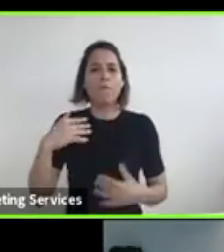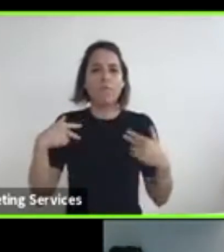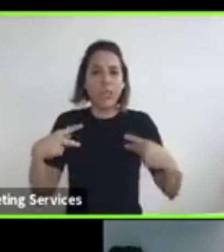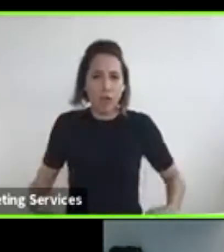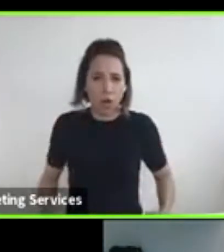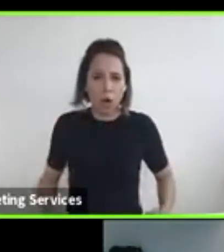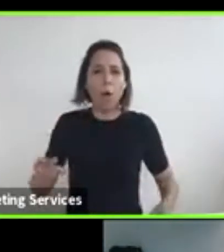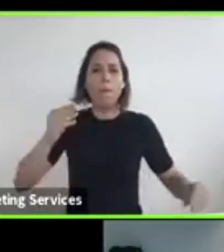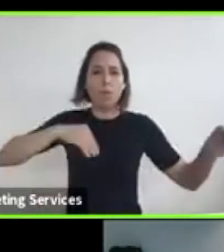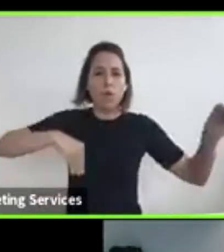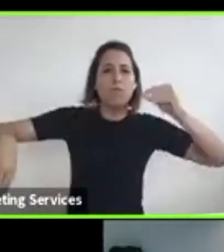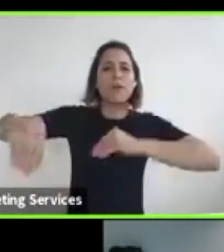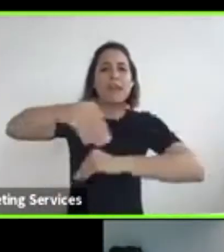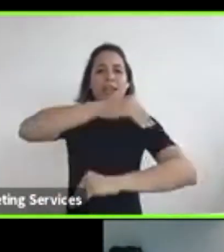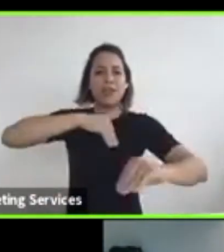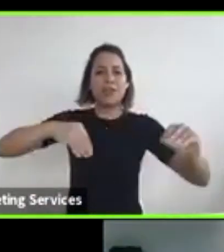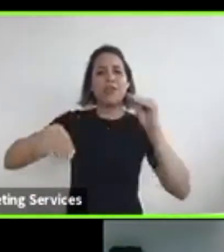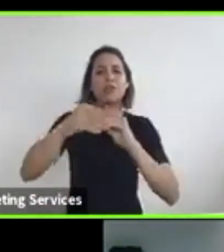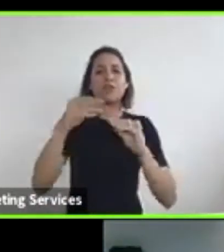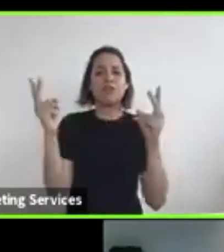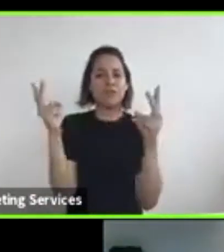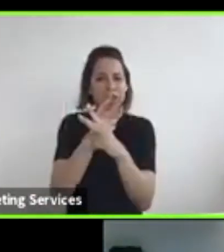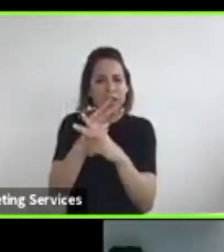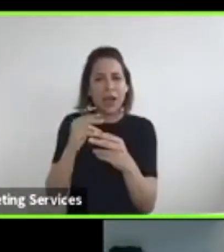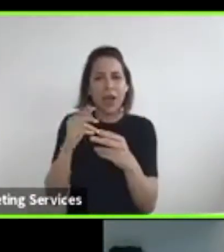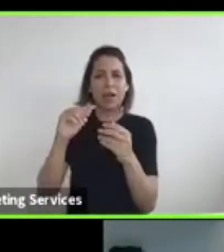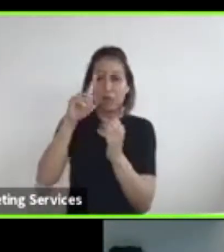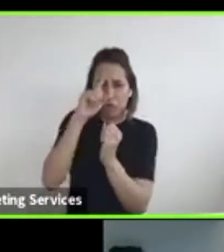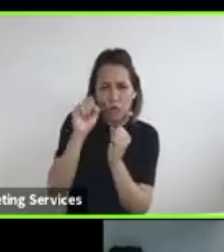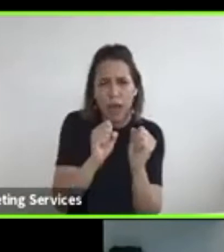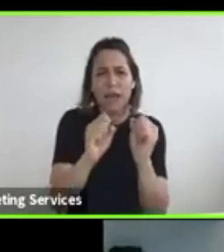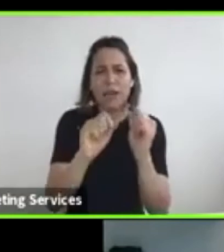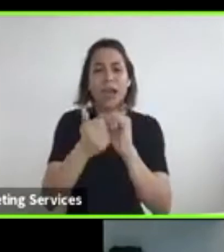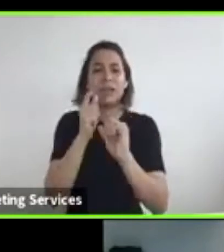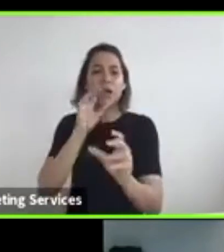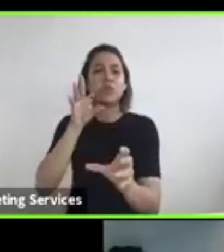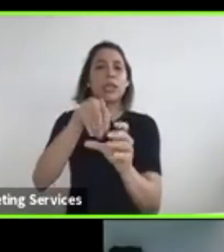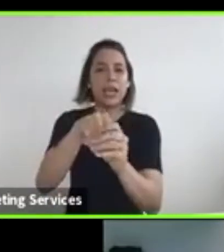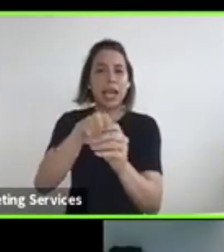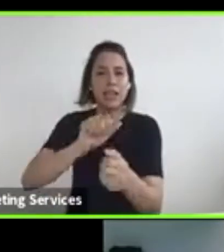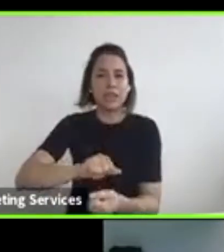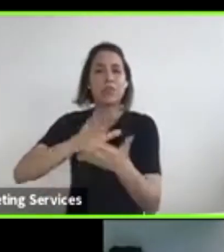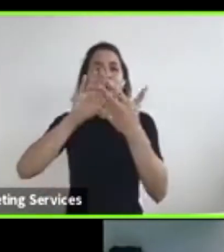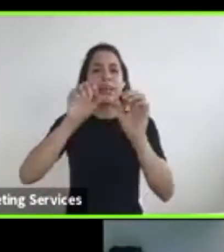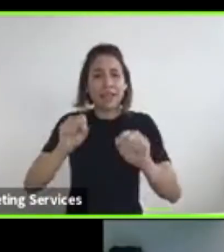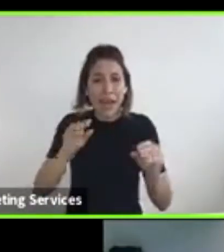IN WAYS THAT CAN, MOVE, AND EXPAND POSSIBILITIES,